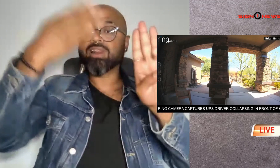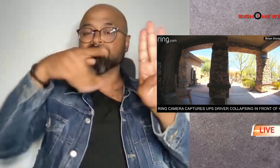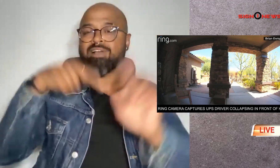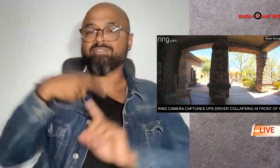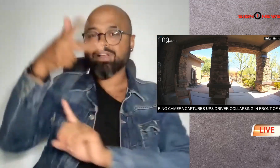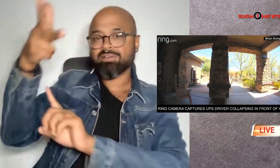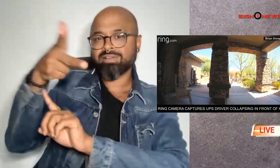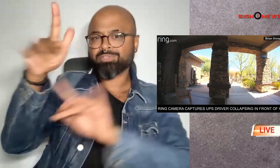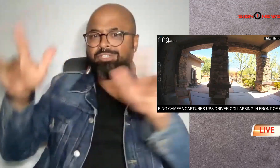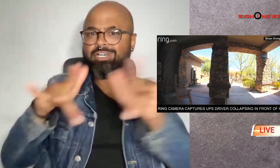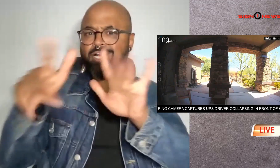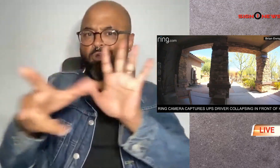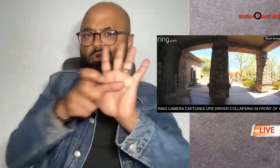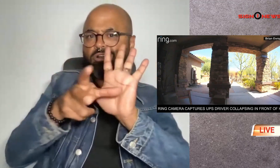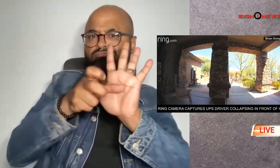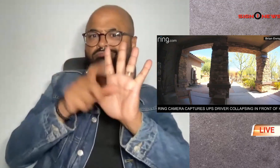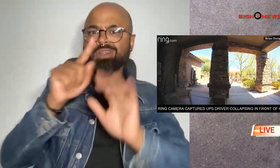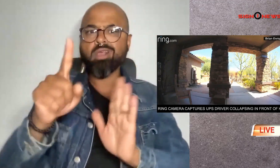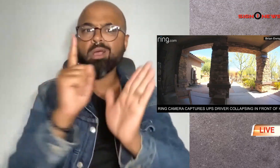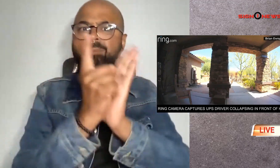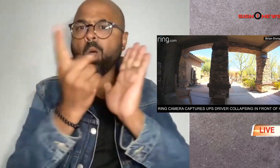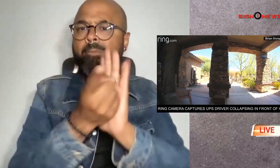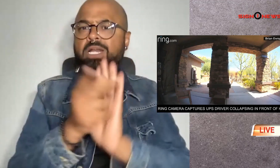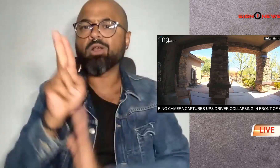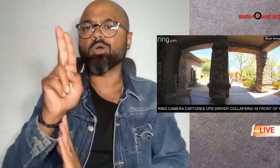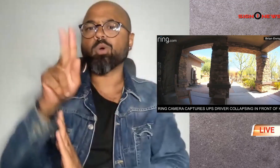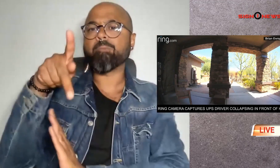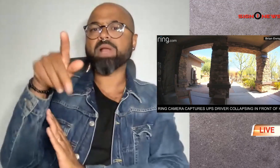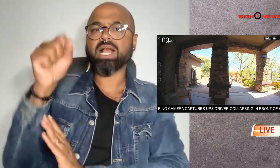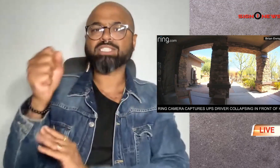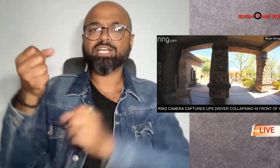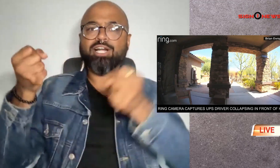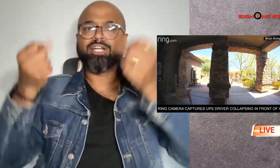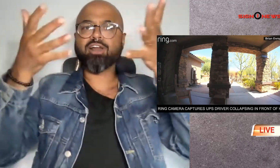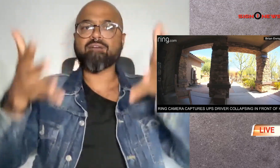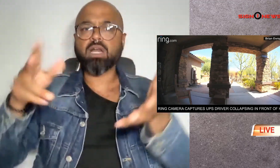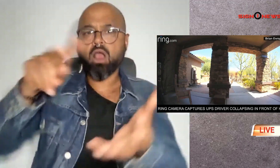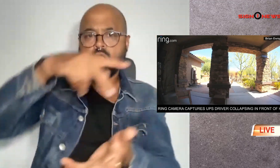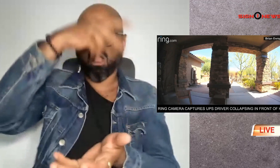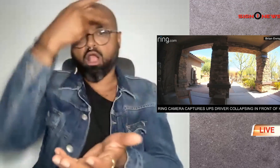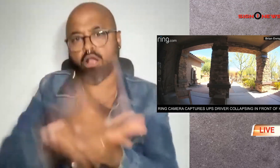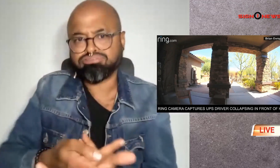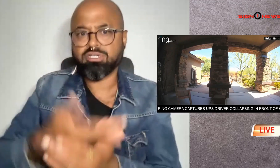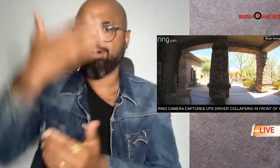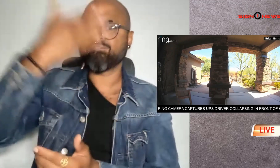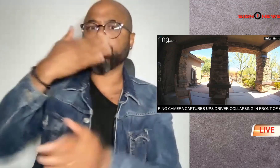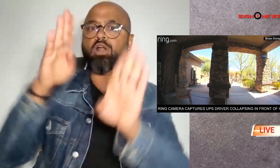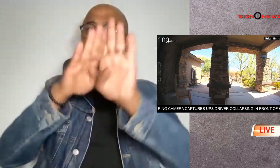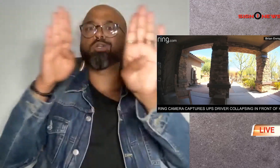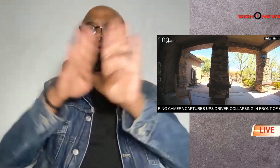in Scottsdale Arizona a ring doorbell camera records the moment a UPS driver collapses